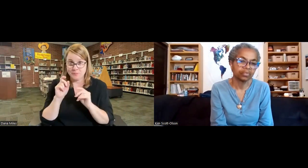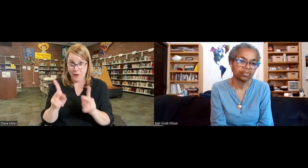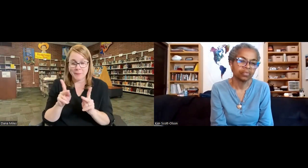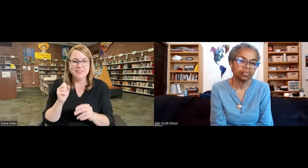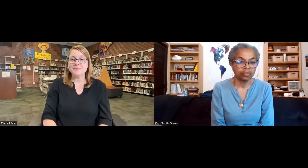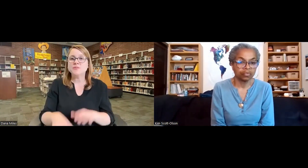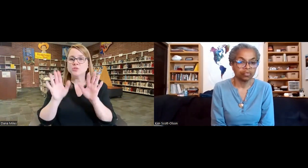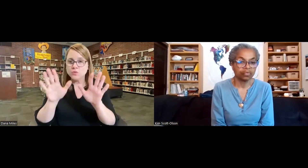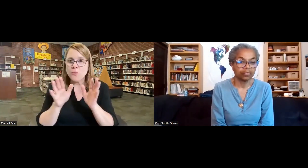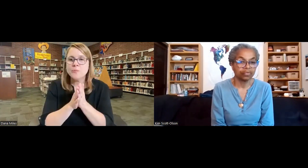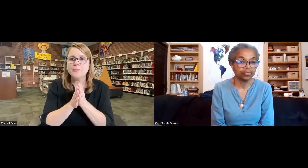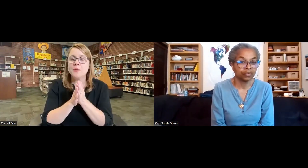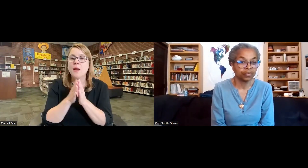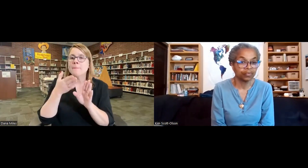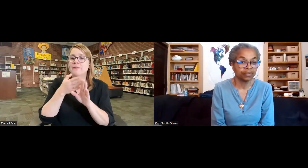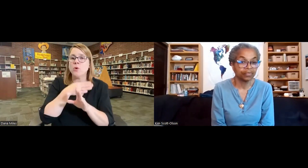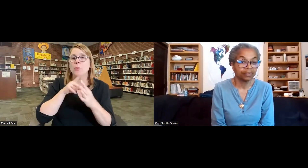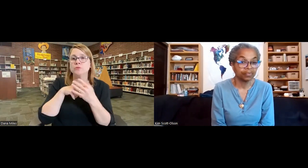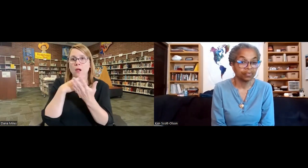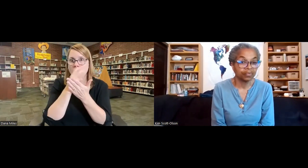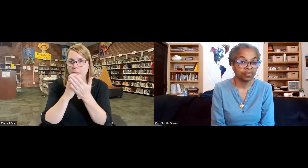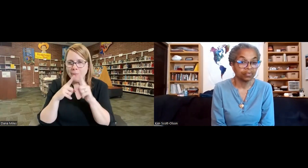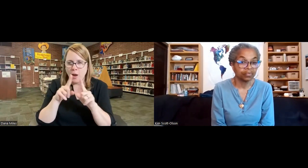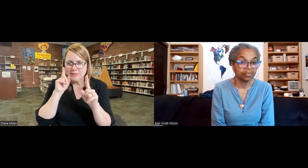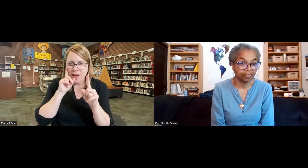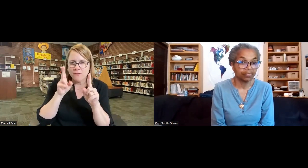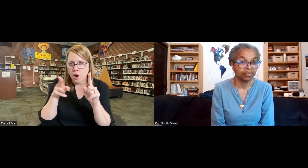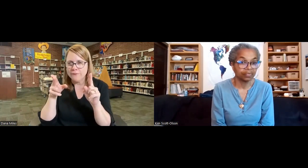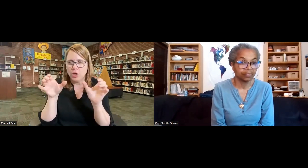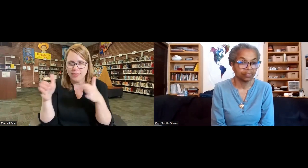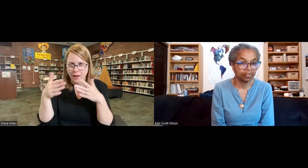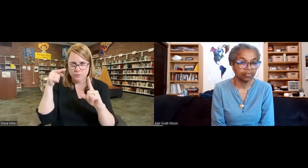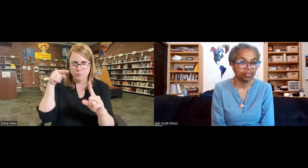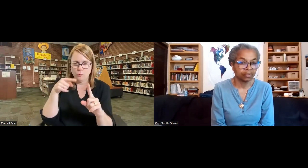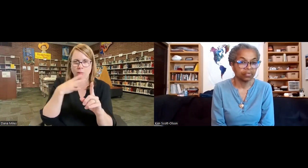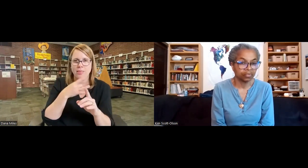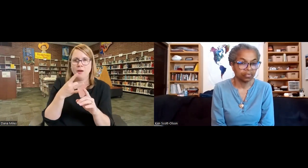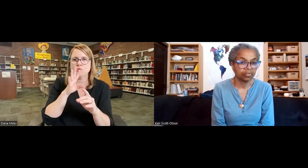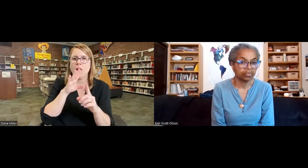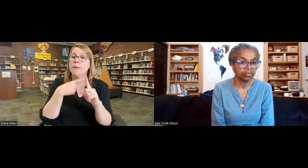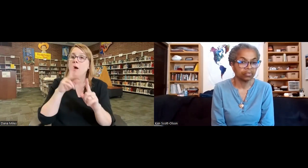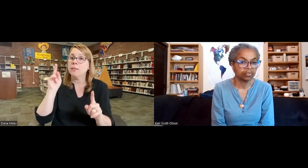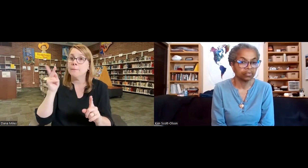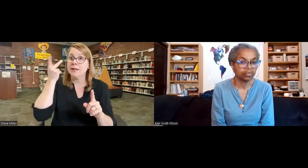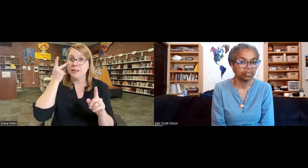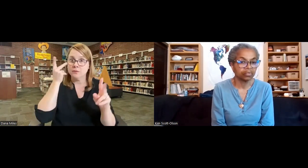what’s the best way to teach them and all of that. So before we really dive in about Deaf and Hard of Hearing classrooms,